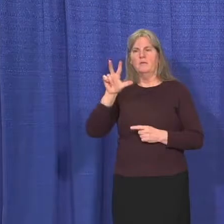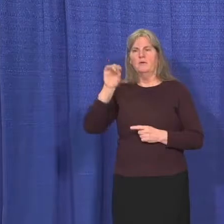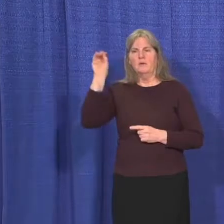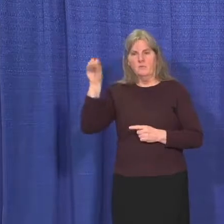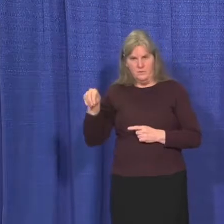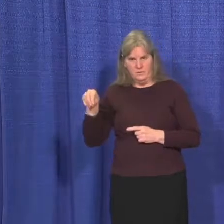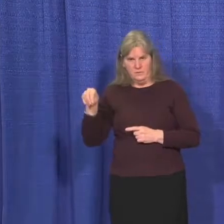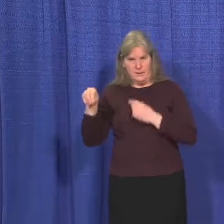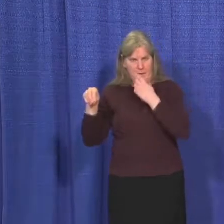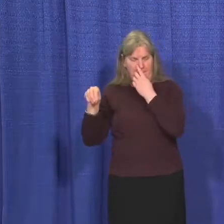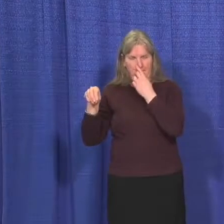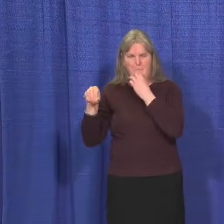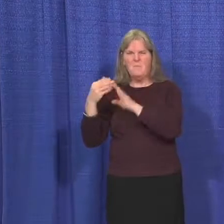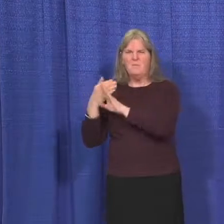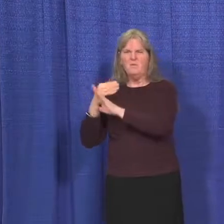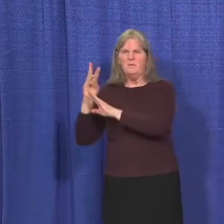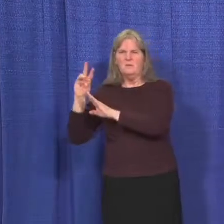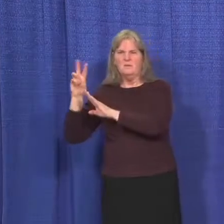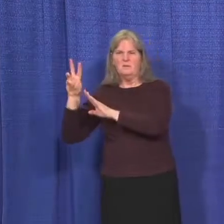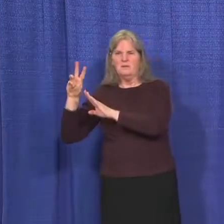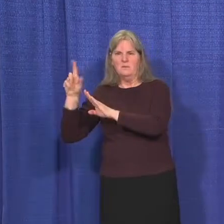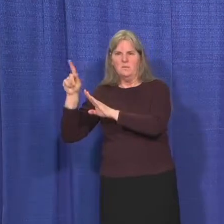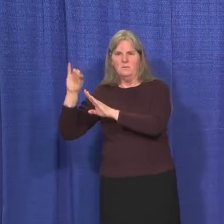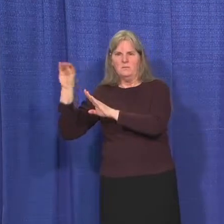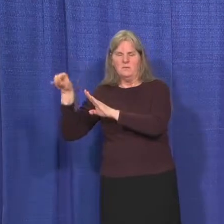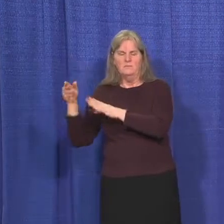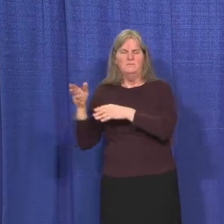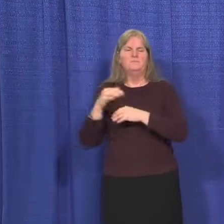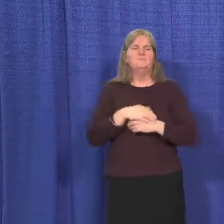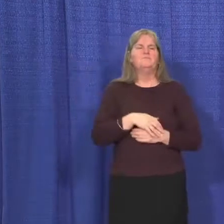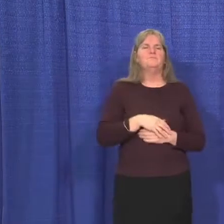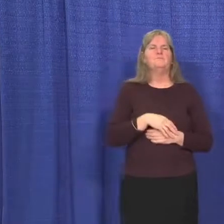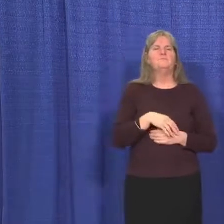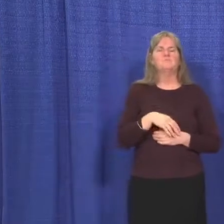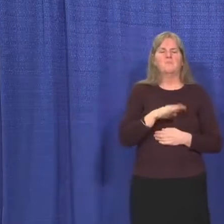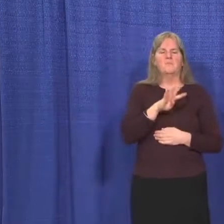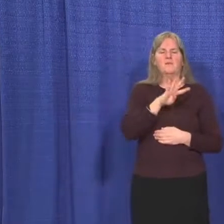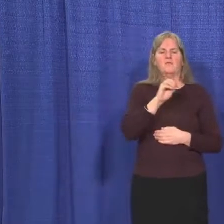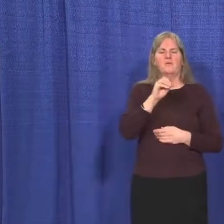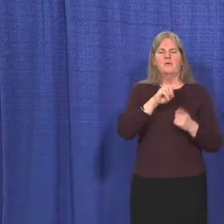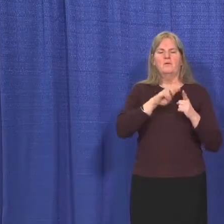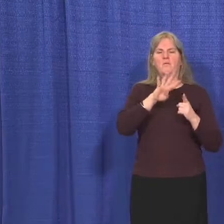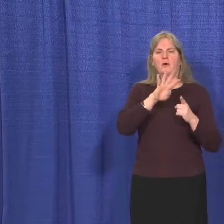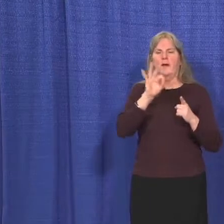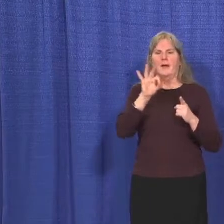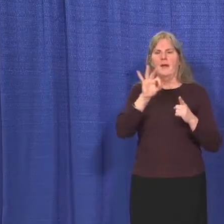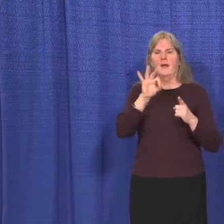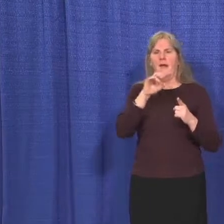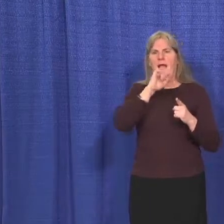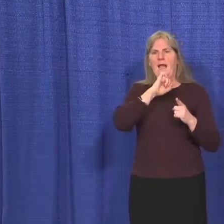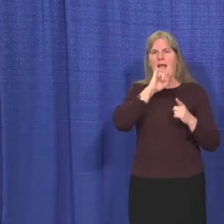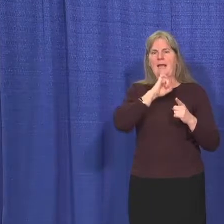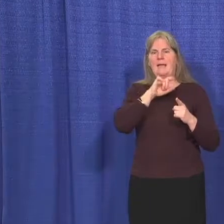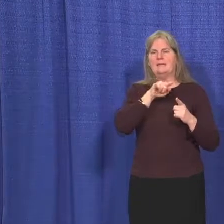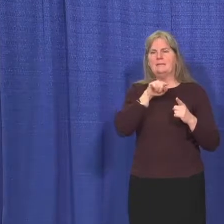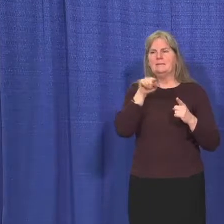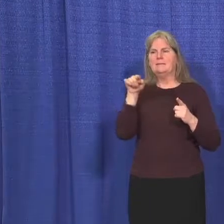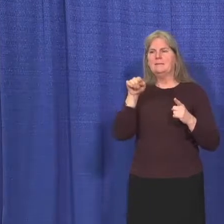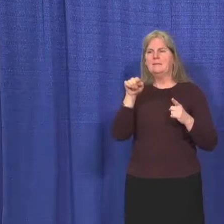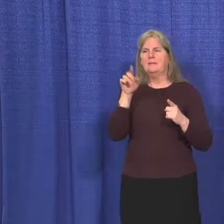63 percent. Up from 61 percent. In the 40 to 49 age group,